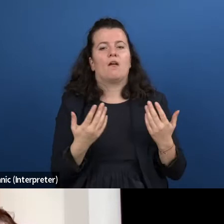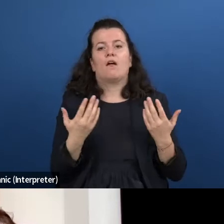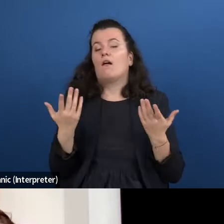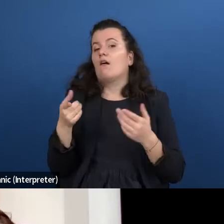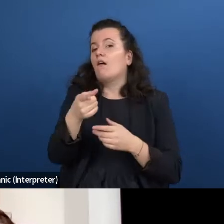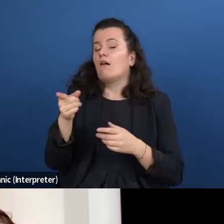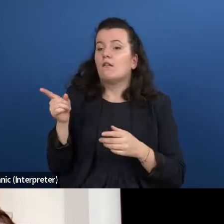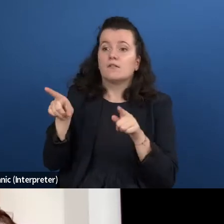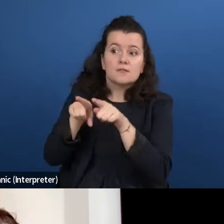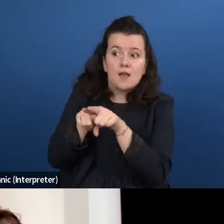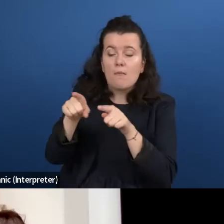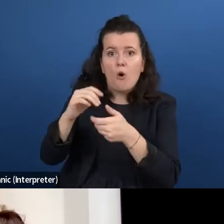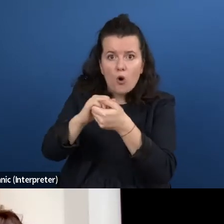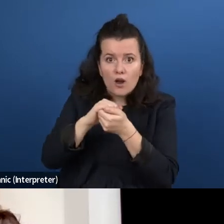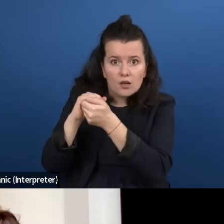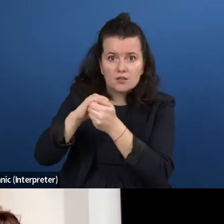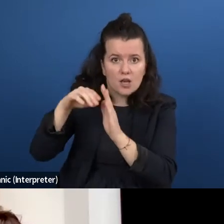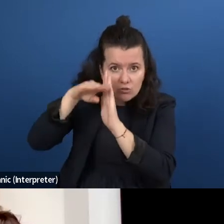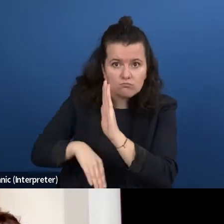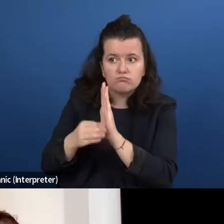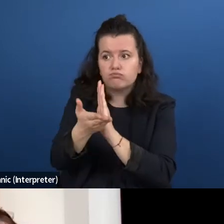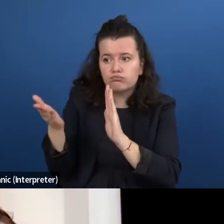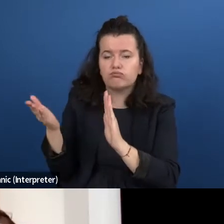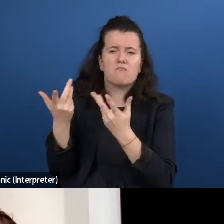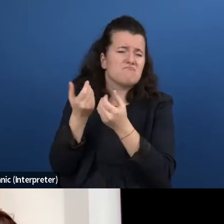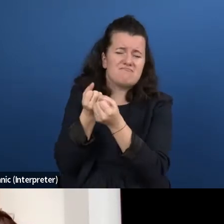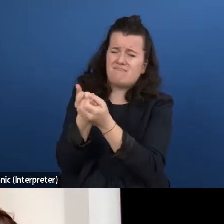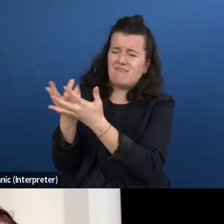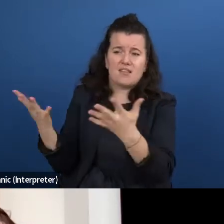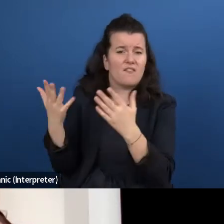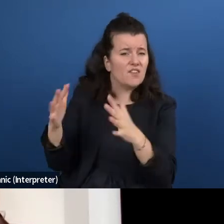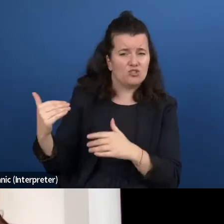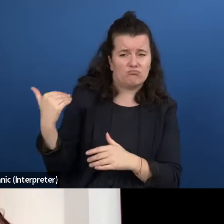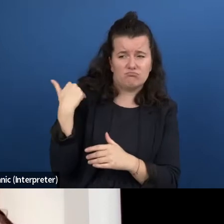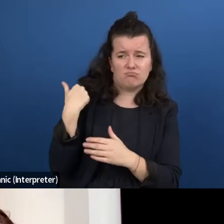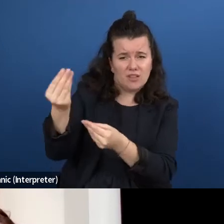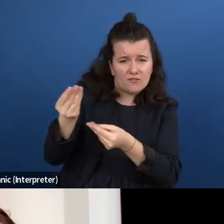We identified 10 representatives of governmental organizations.